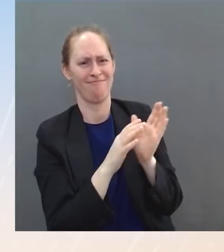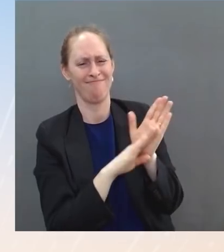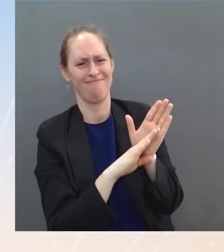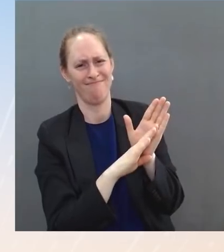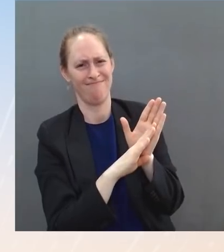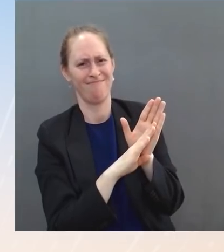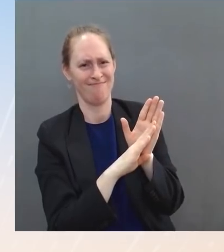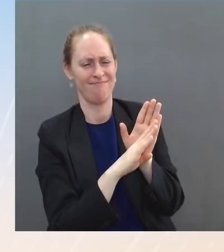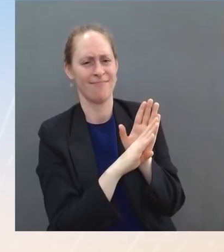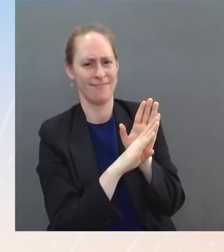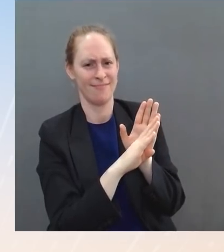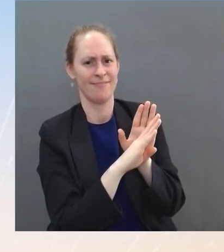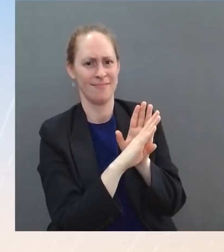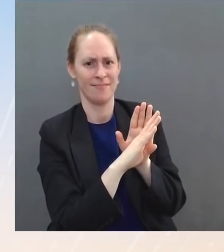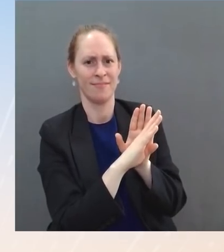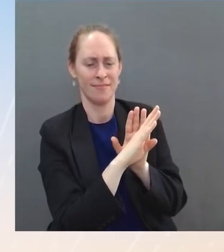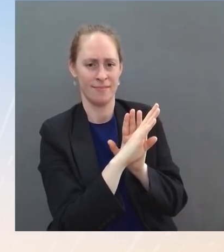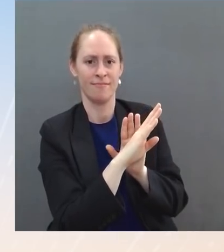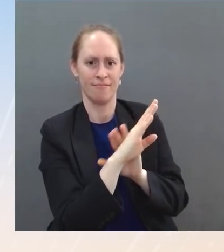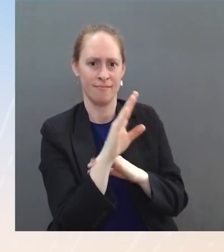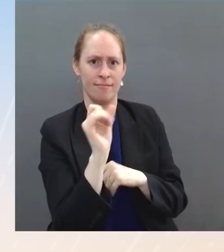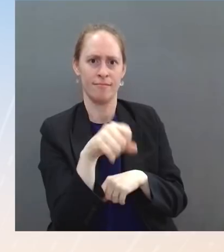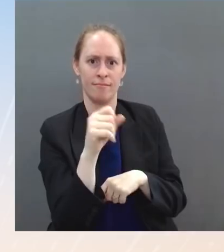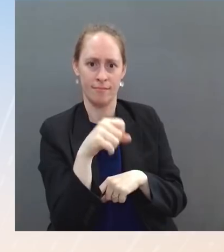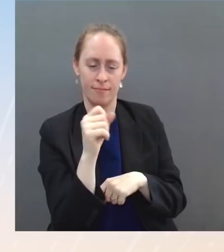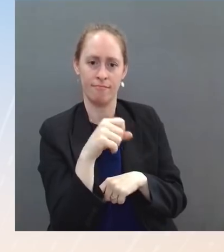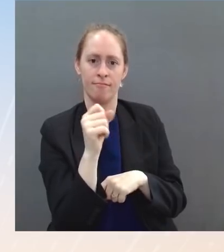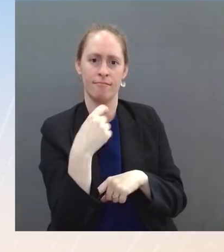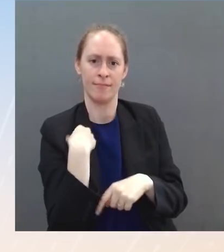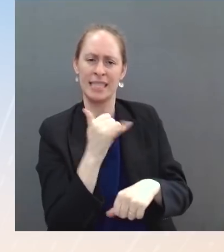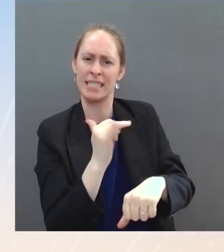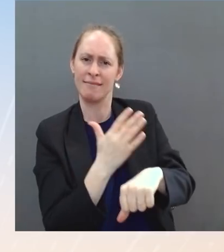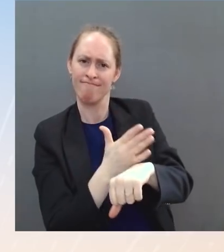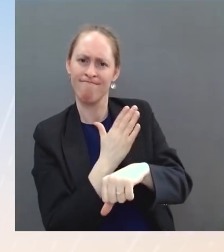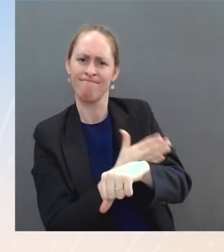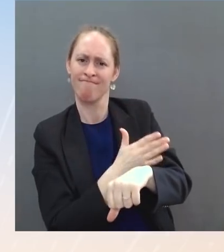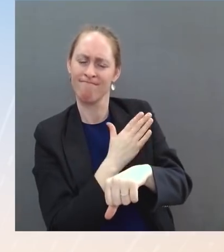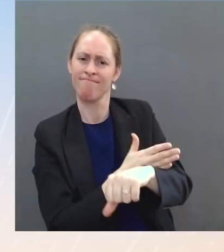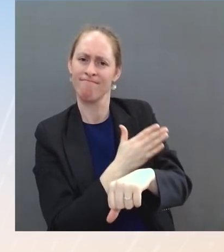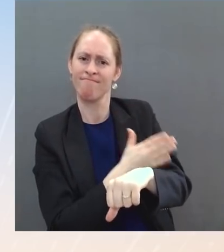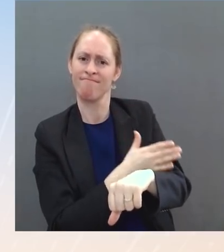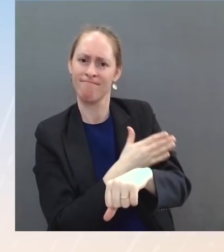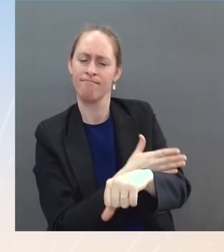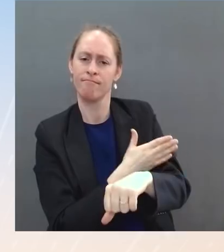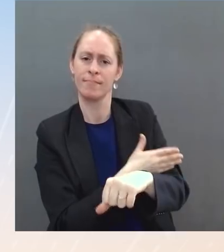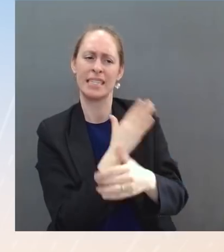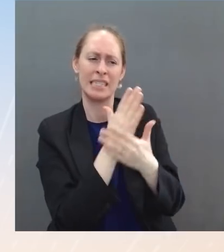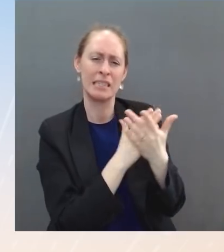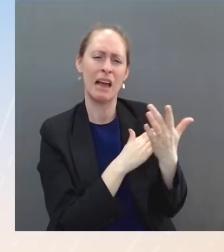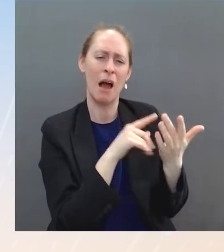and where we have concern -- including rising costs and, obviously, the need to continue to address inflation --